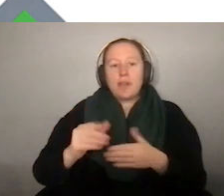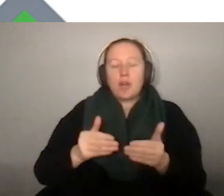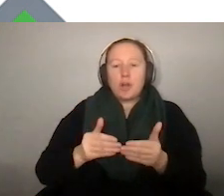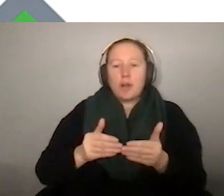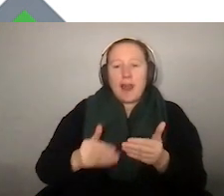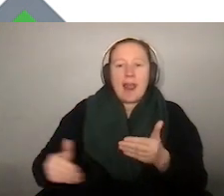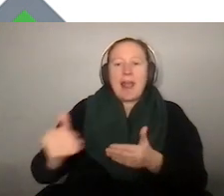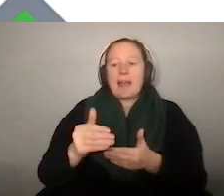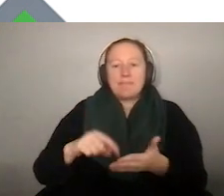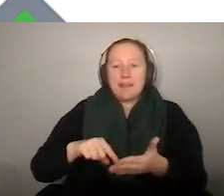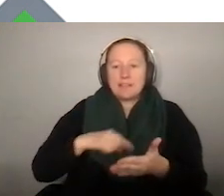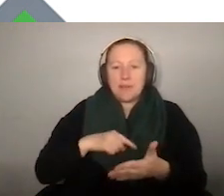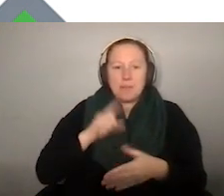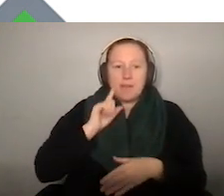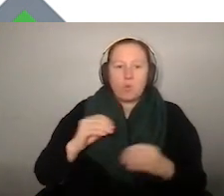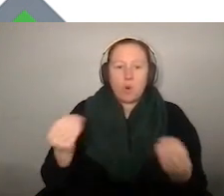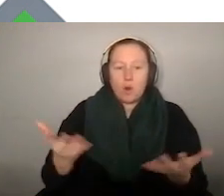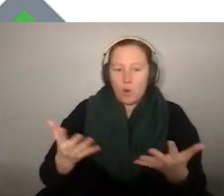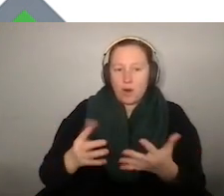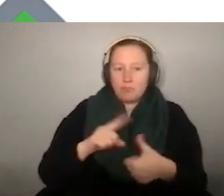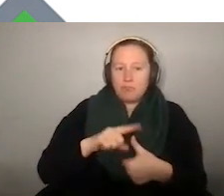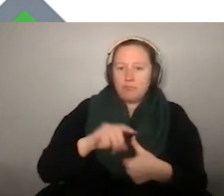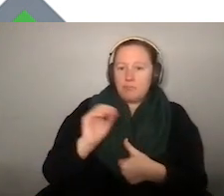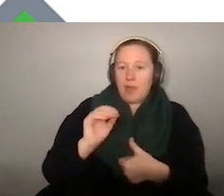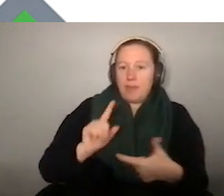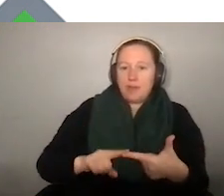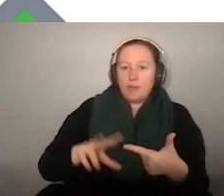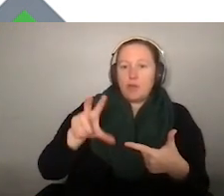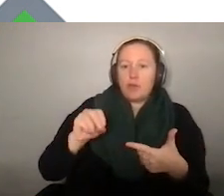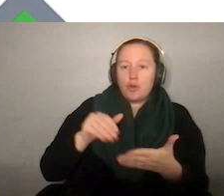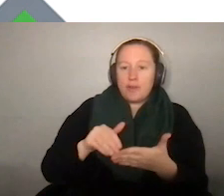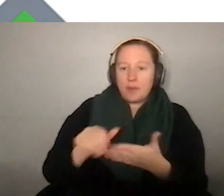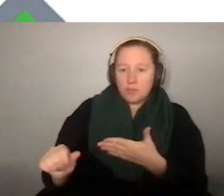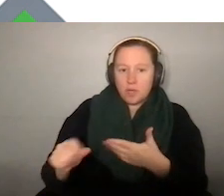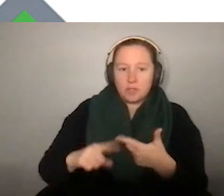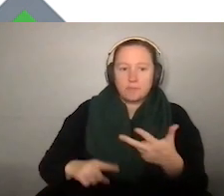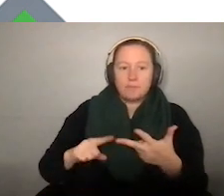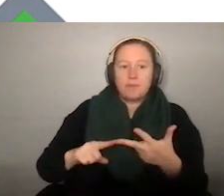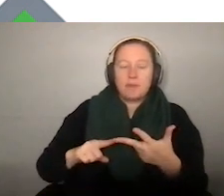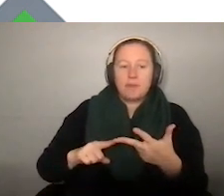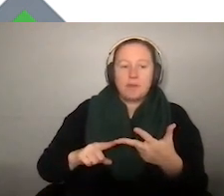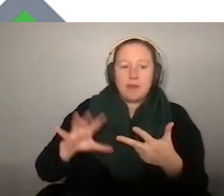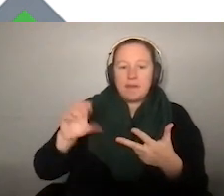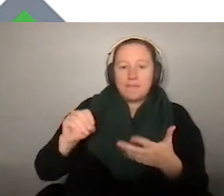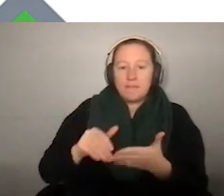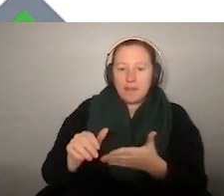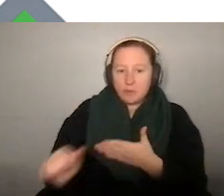A, nothing. B, $30,000 or C, $50,000.